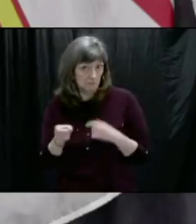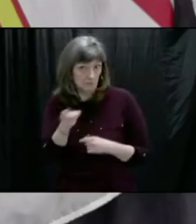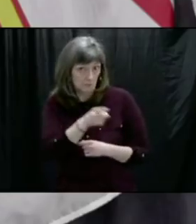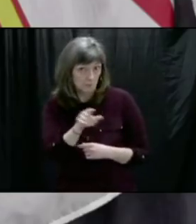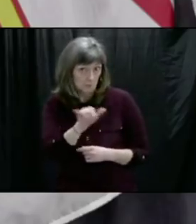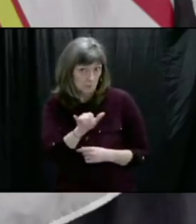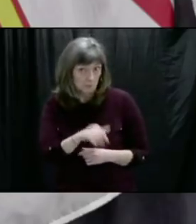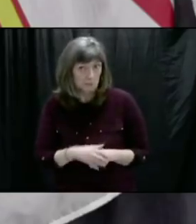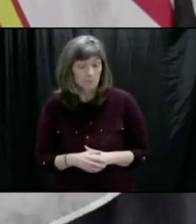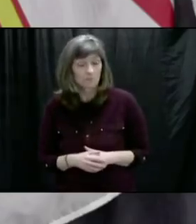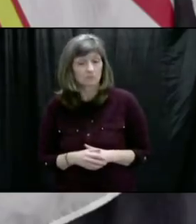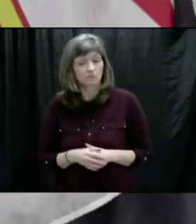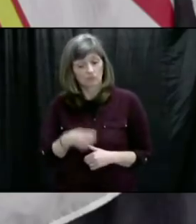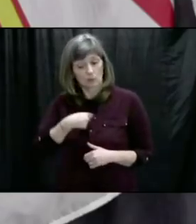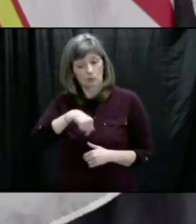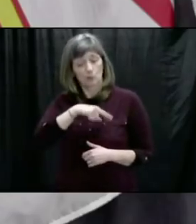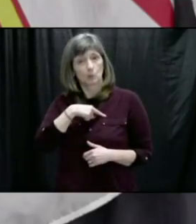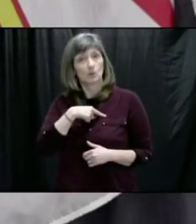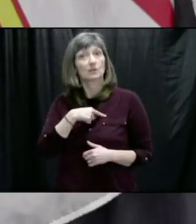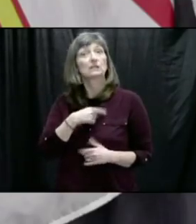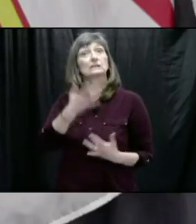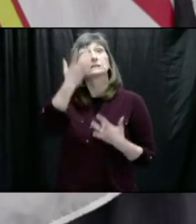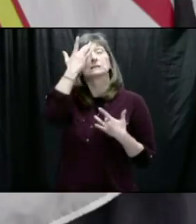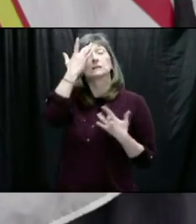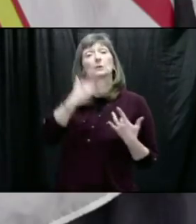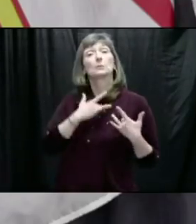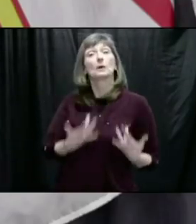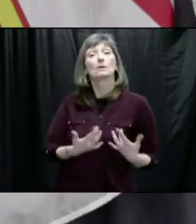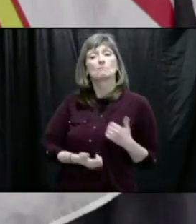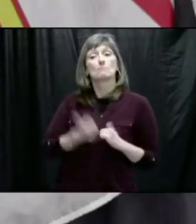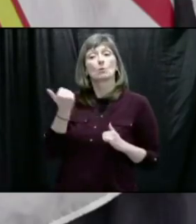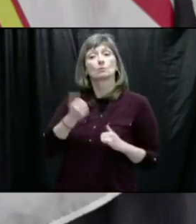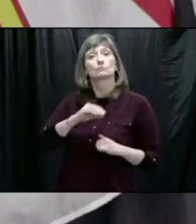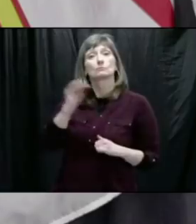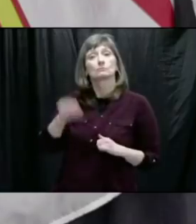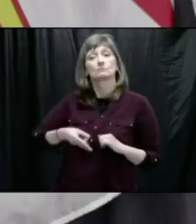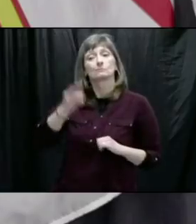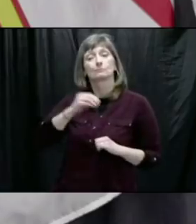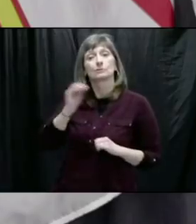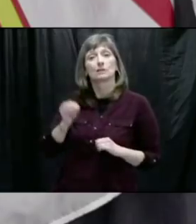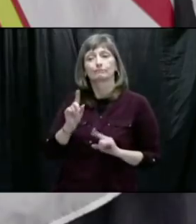IT'S ME, IT'S SOME OF YOU.